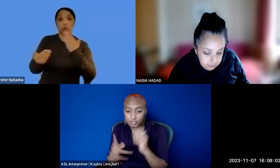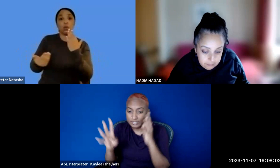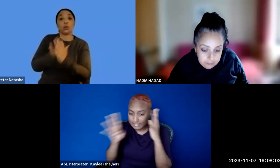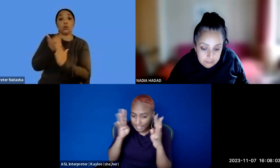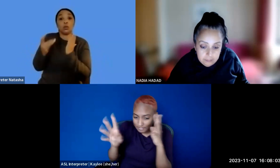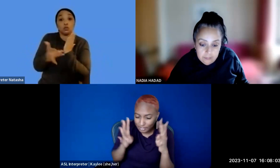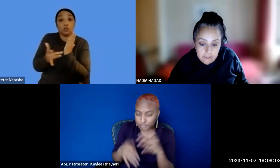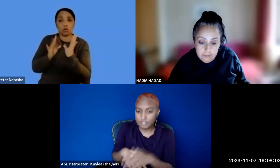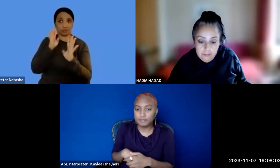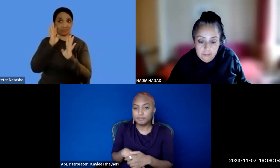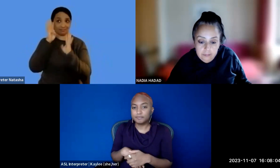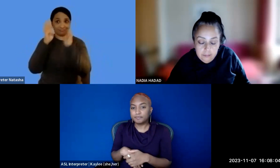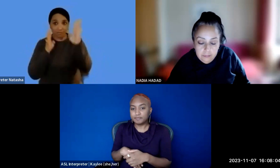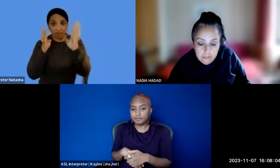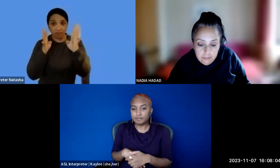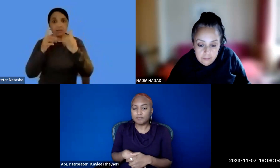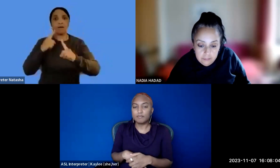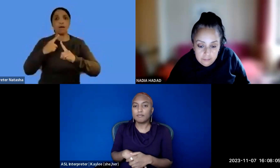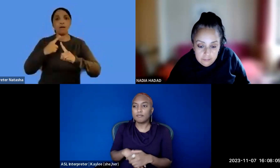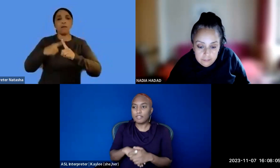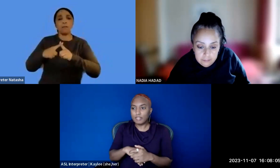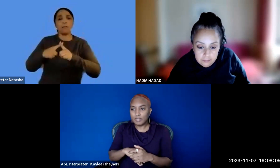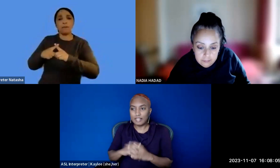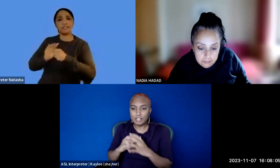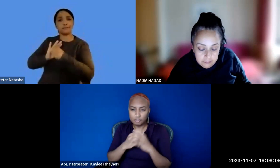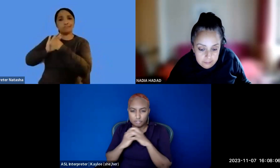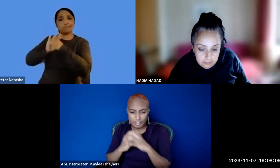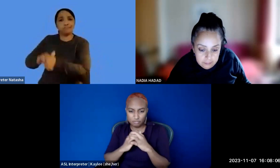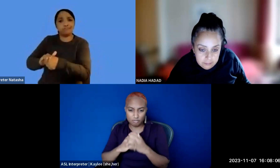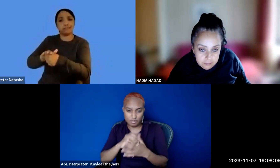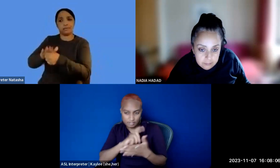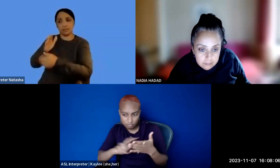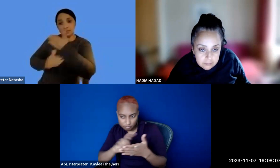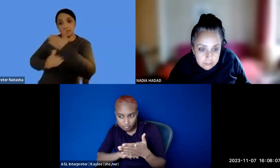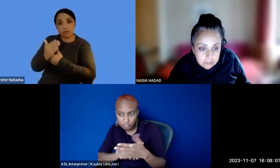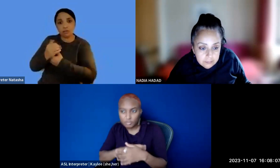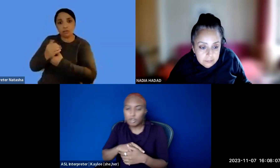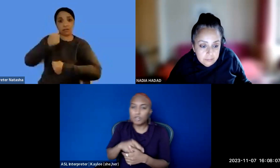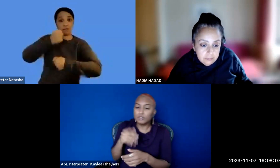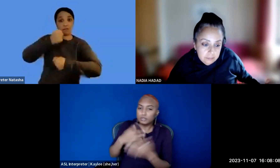intersectional forms of discrimination, social policies, standardisation...